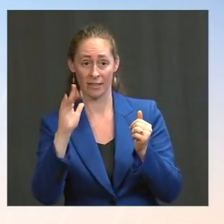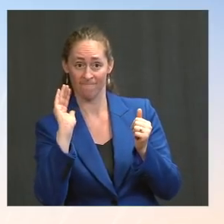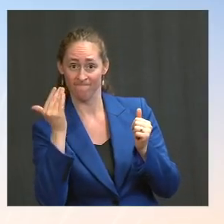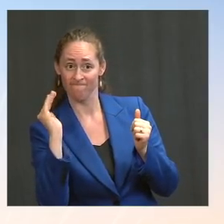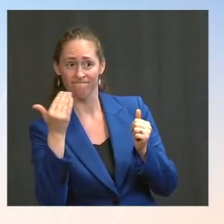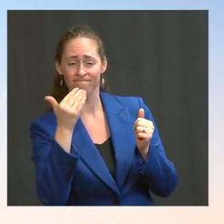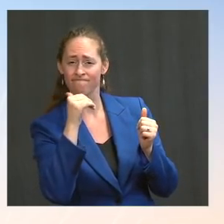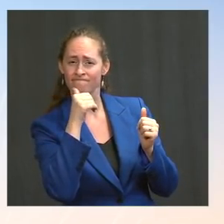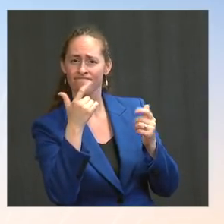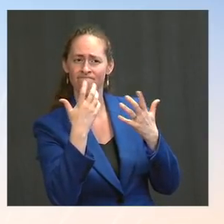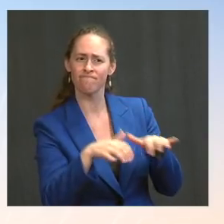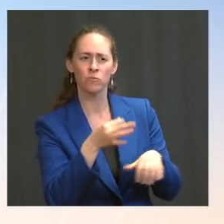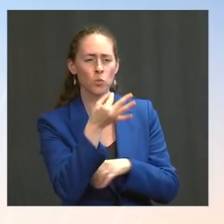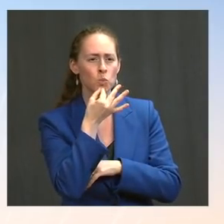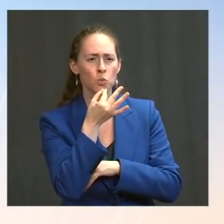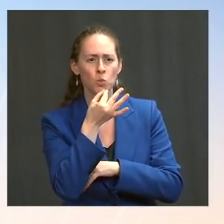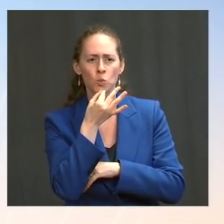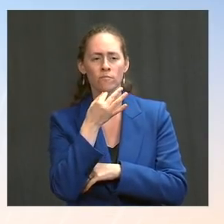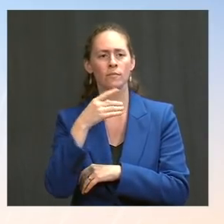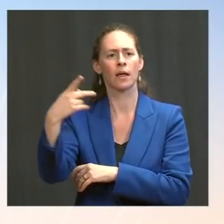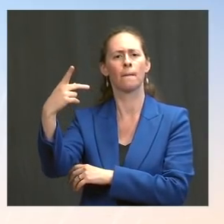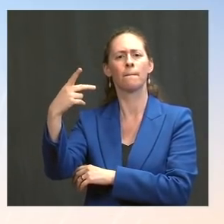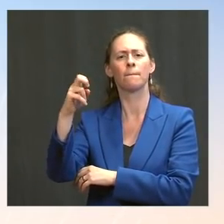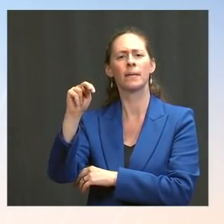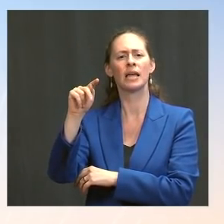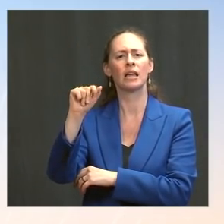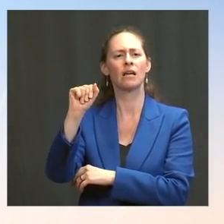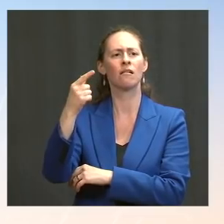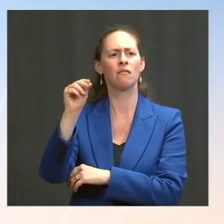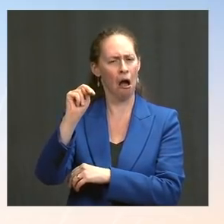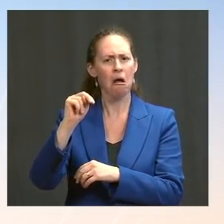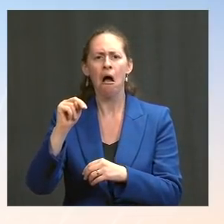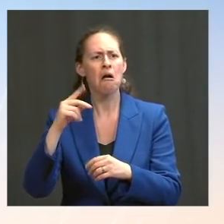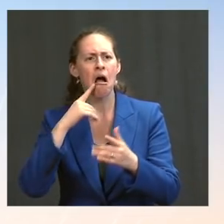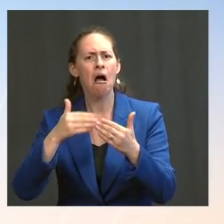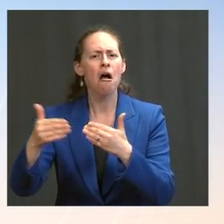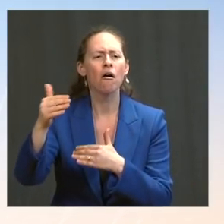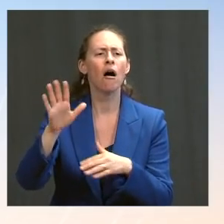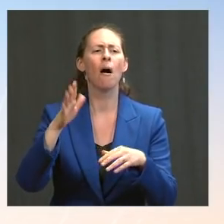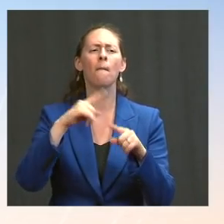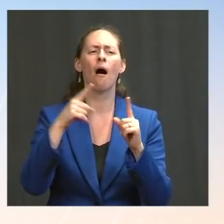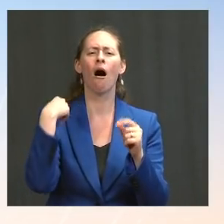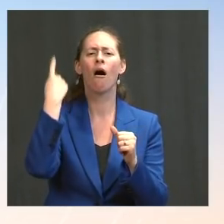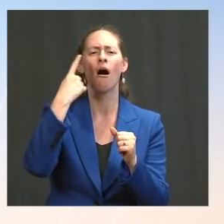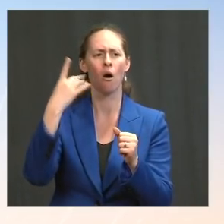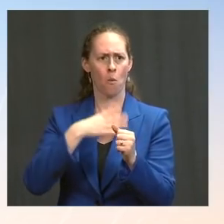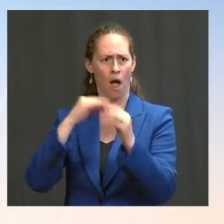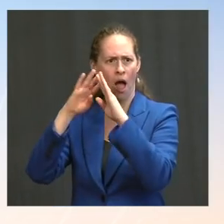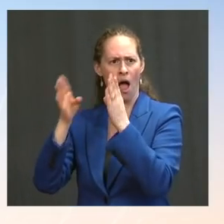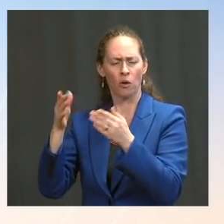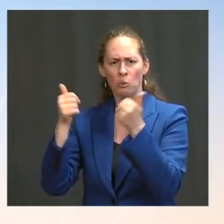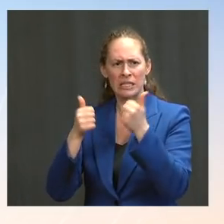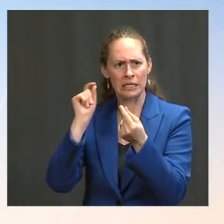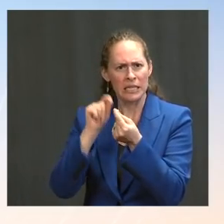the September 11th date. So what is the latest date that the White House is looking at right now? Ms. Psaki: Well, we currently expect it to be completed